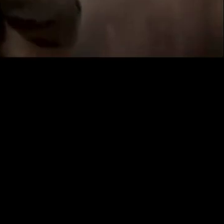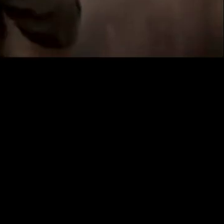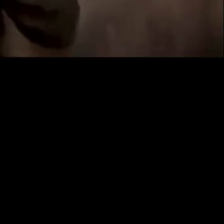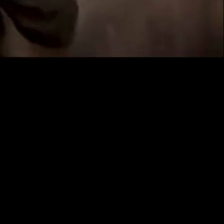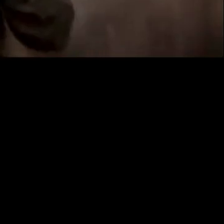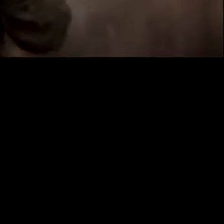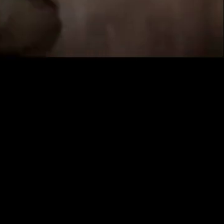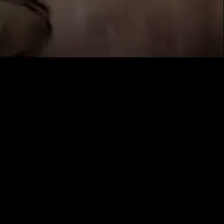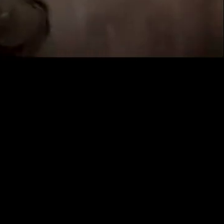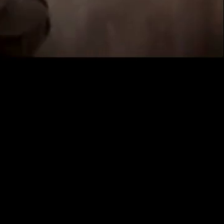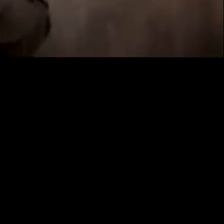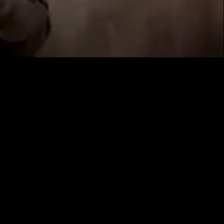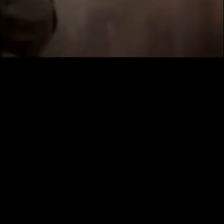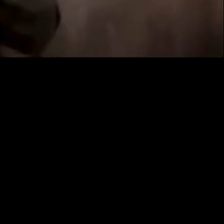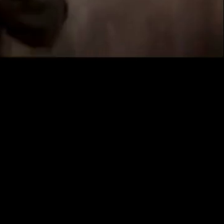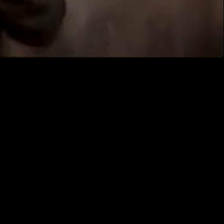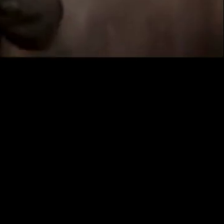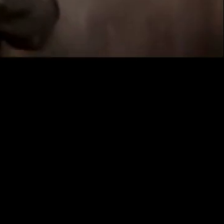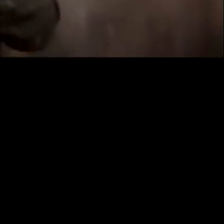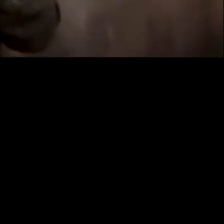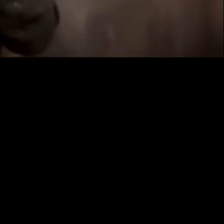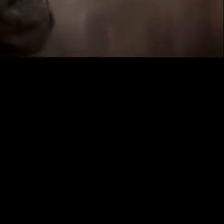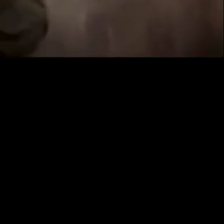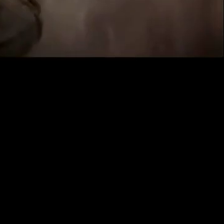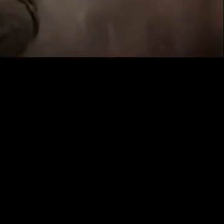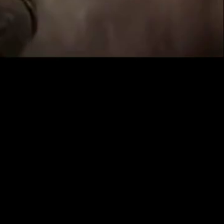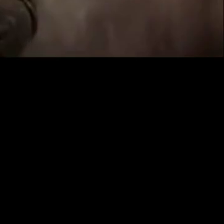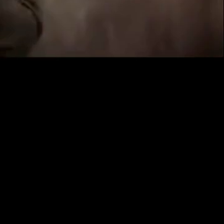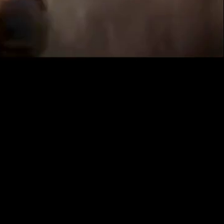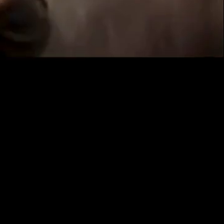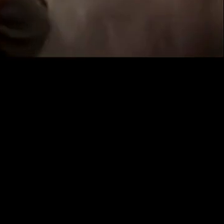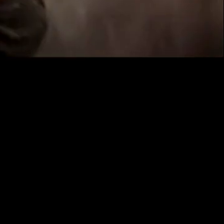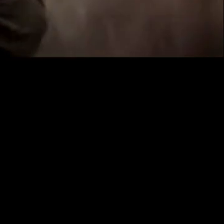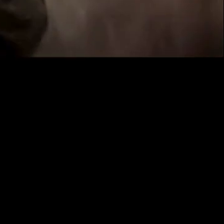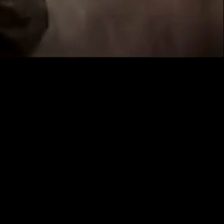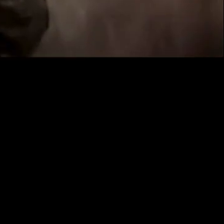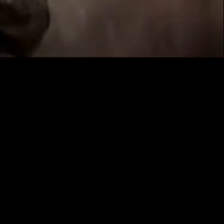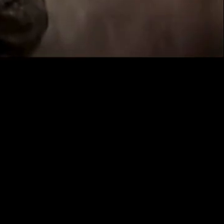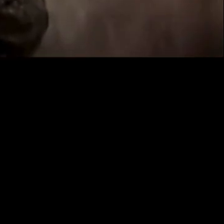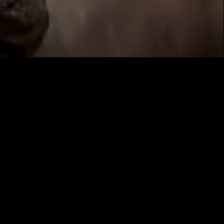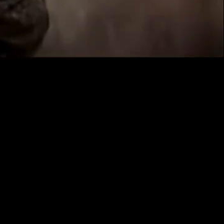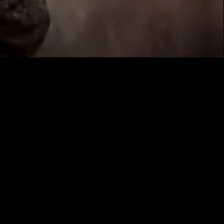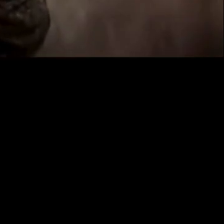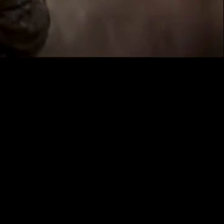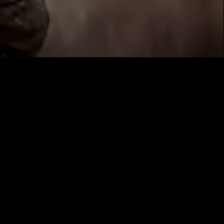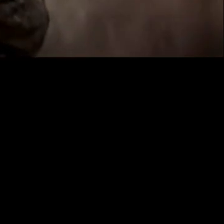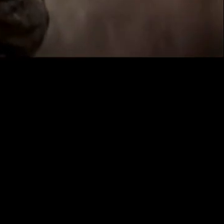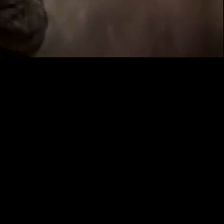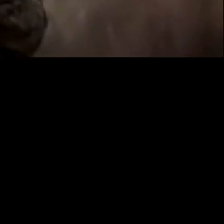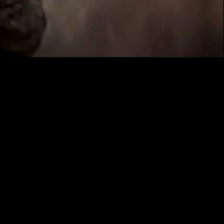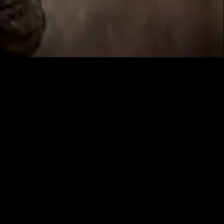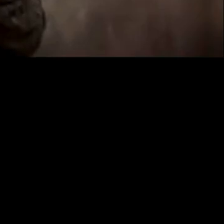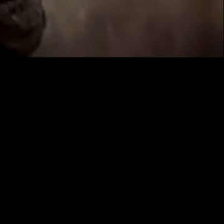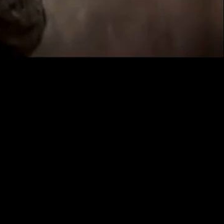have Dr Mark Komrad with us to provide an in depth presentation on how assisted suicide endangers people with mental